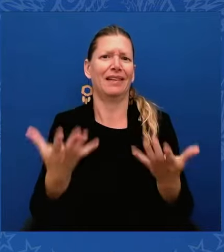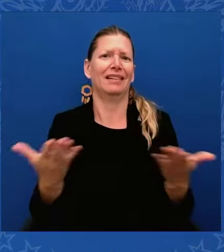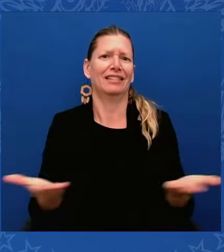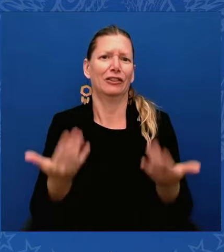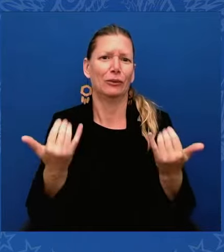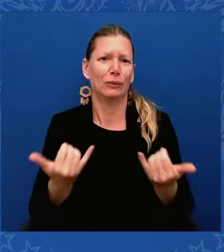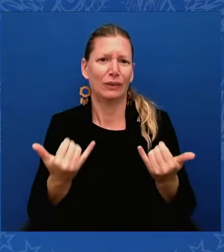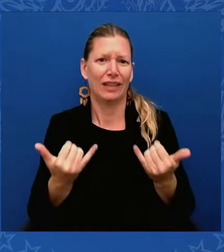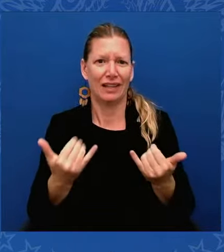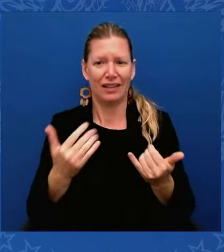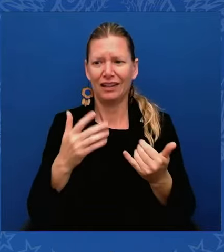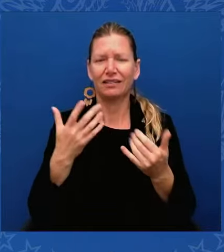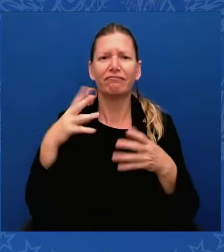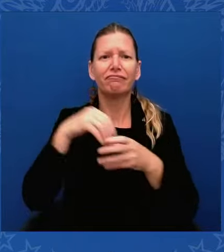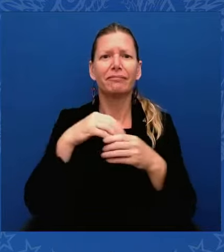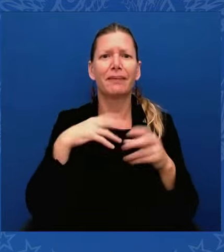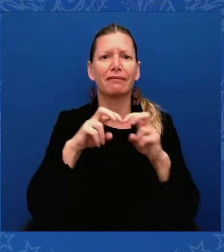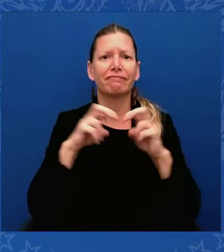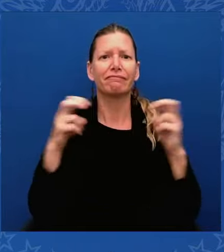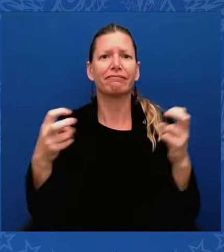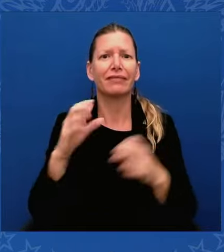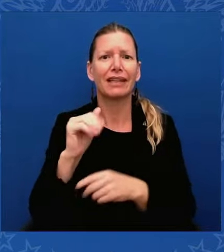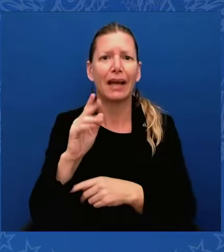Acting Labor Secretary. Judy Su --Julie Su.